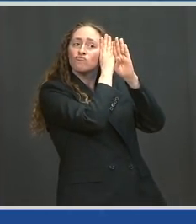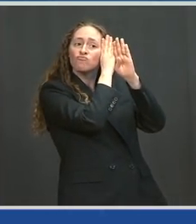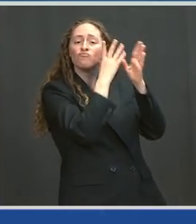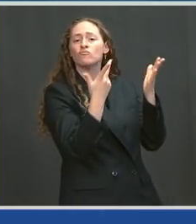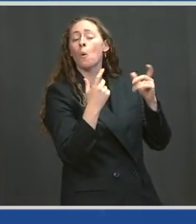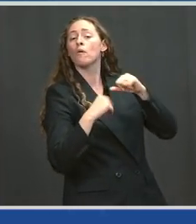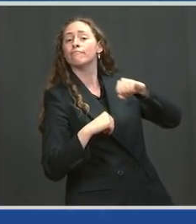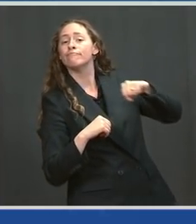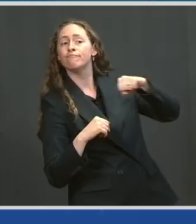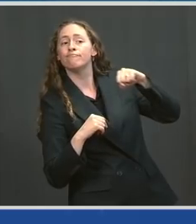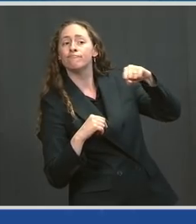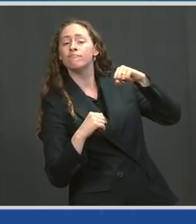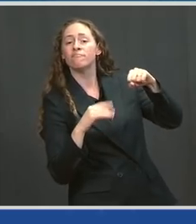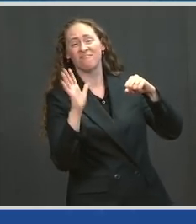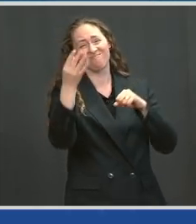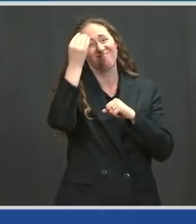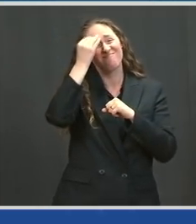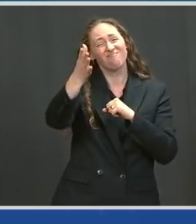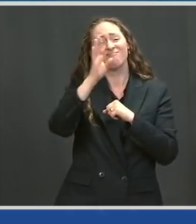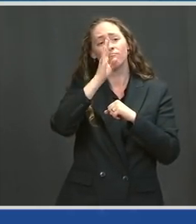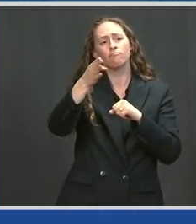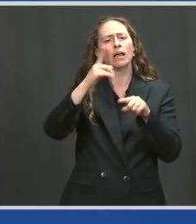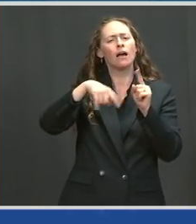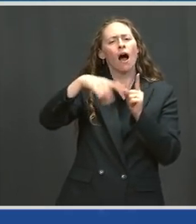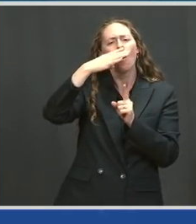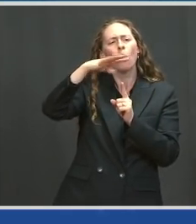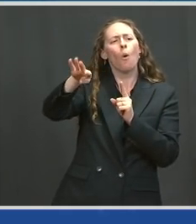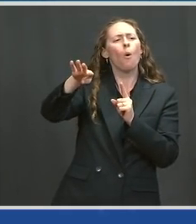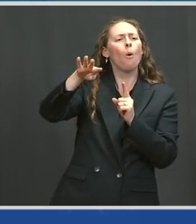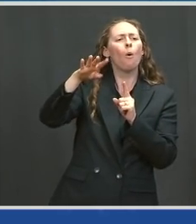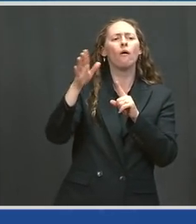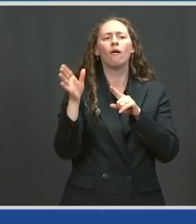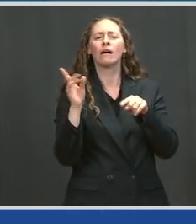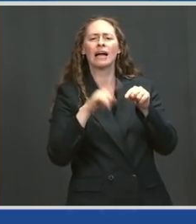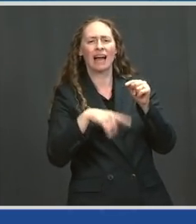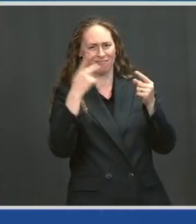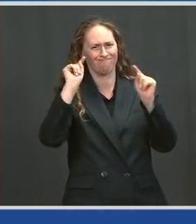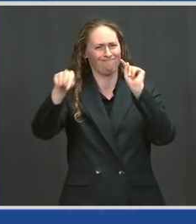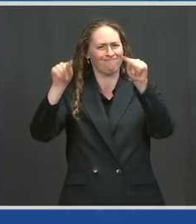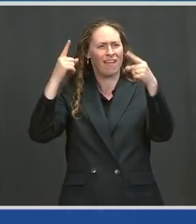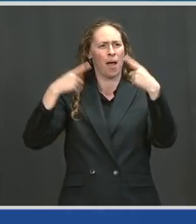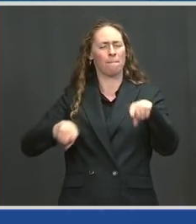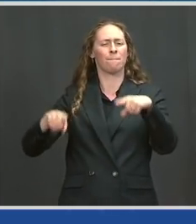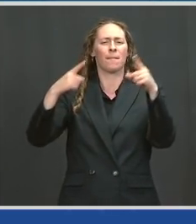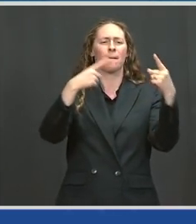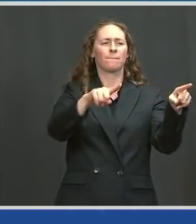You see it in so many places. There's a greater recognition that for too long,